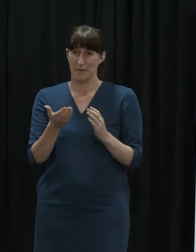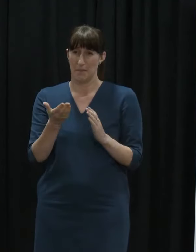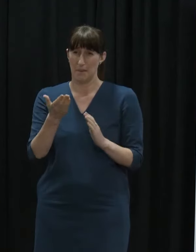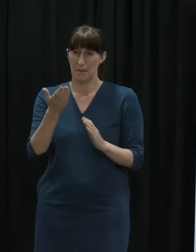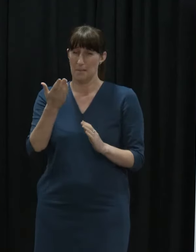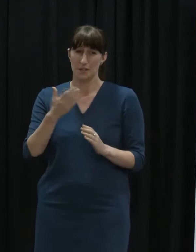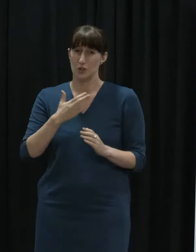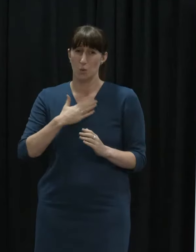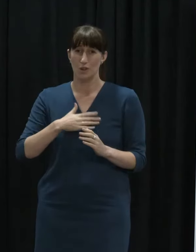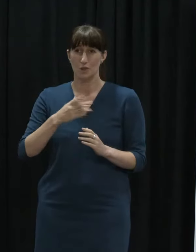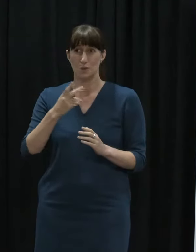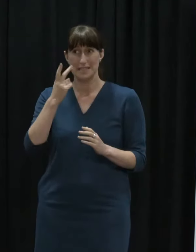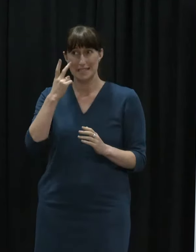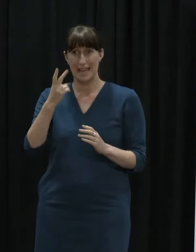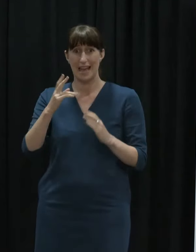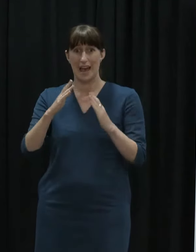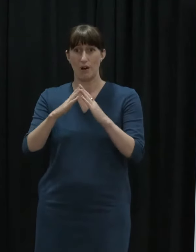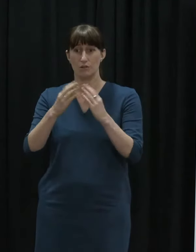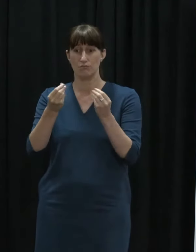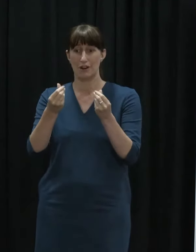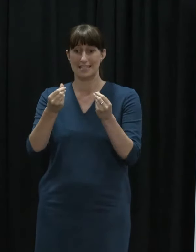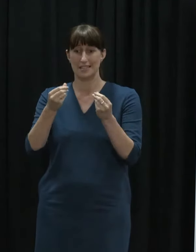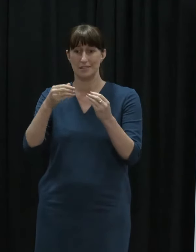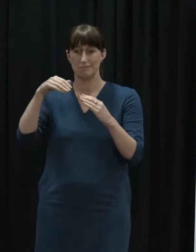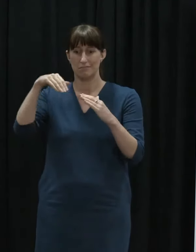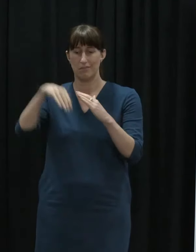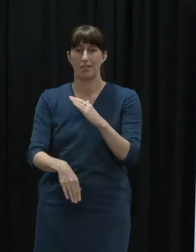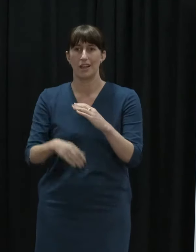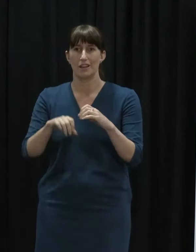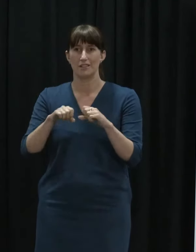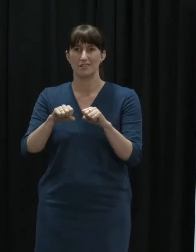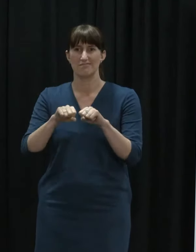That's the point I was making here, between the two things